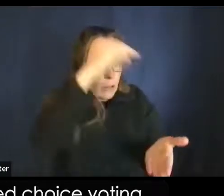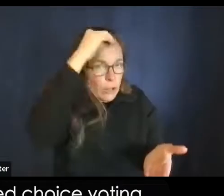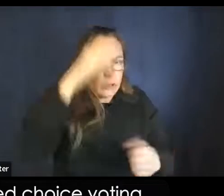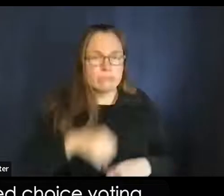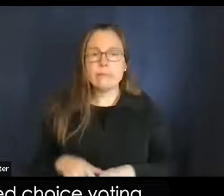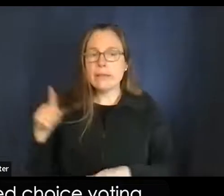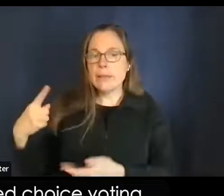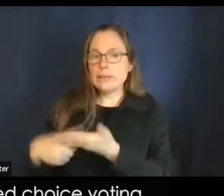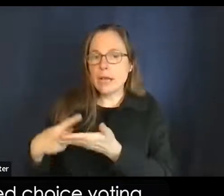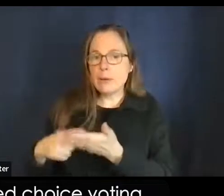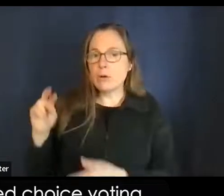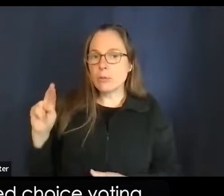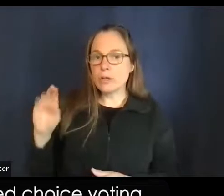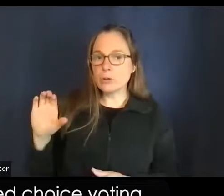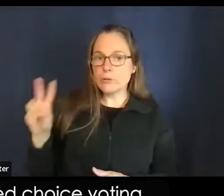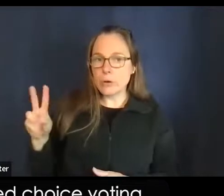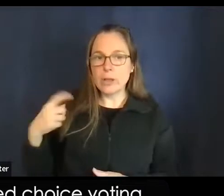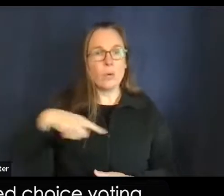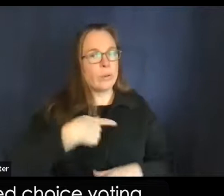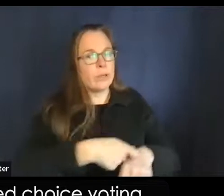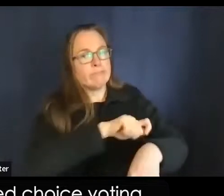We're learning about ranked choice voting and what the implementation strategies would be.